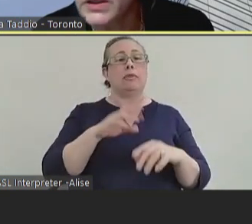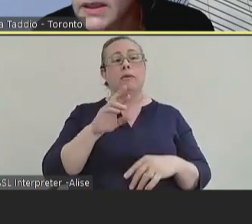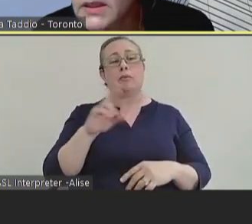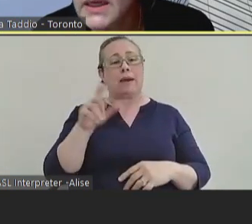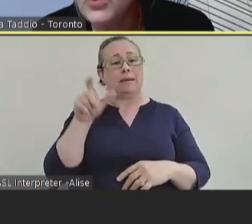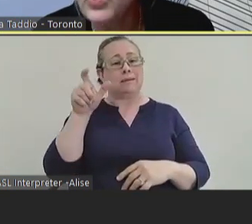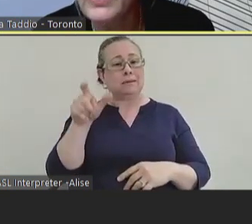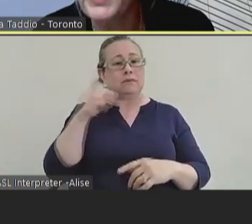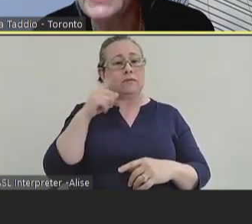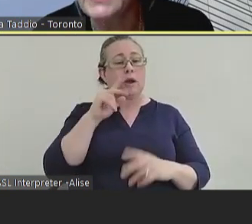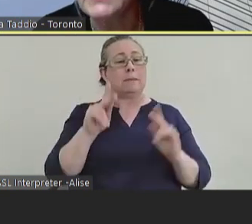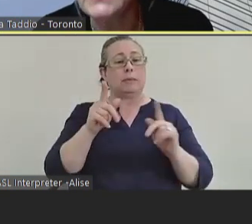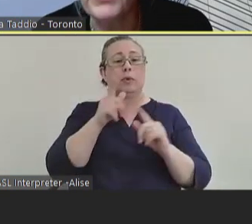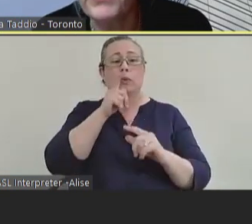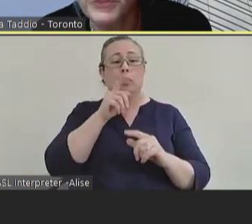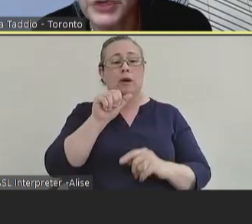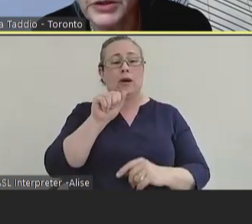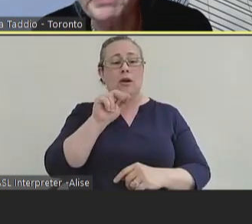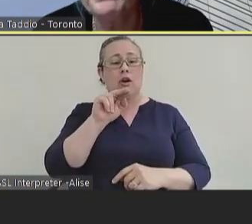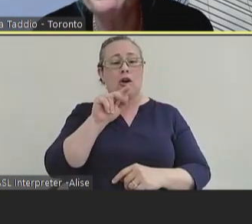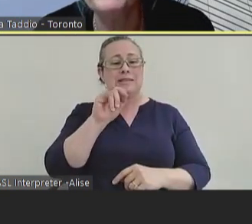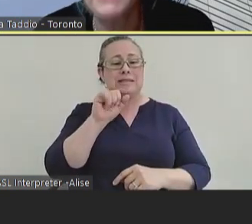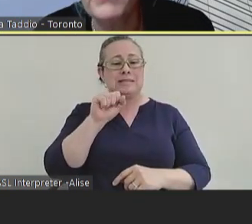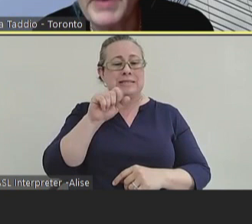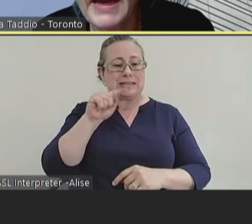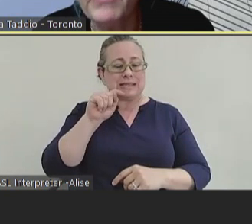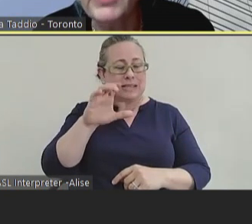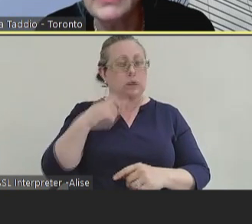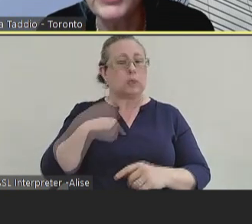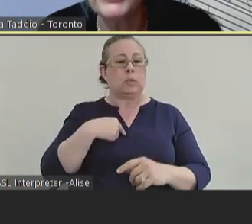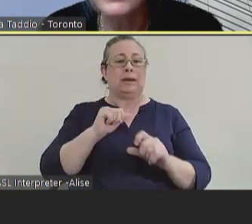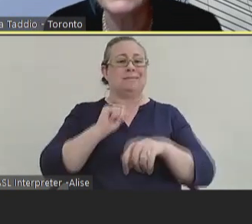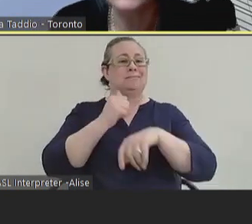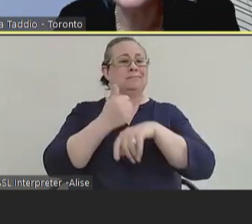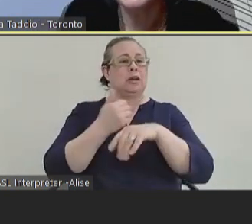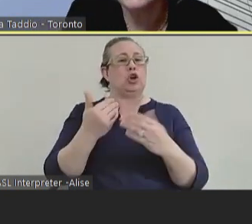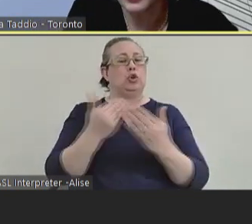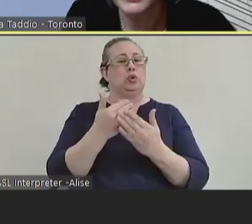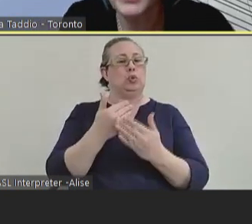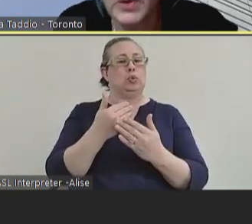autistic, we created a different version of the pamphlet, and we're using those in the hospital